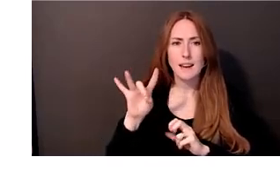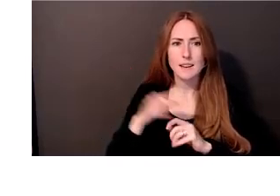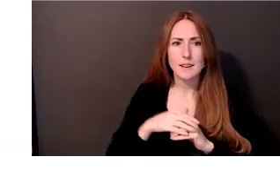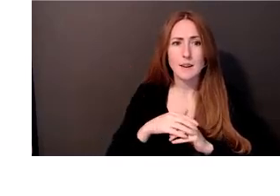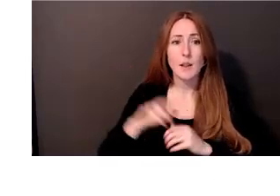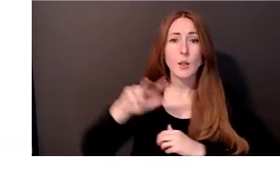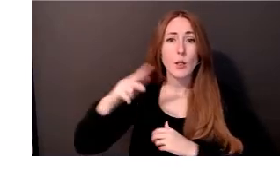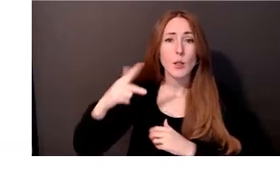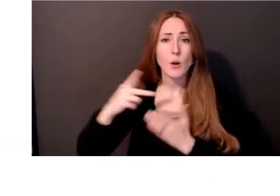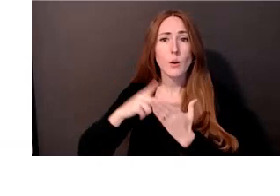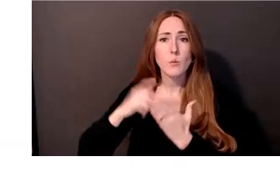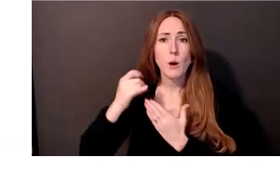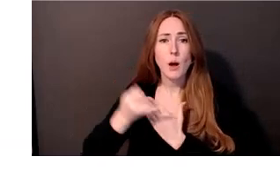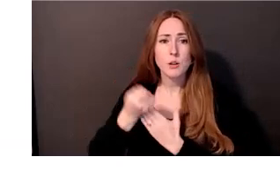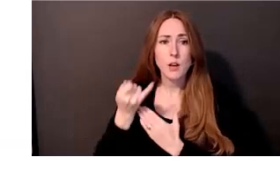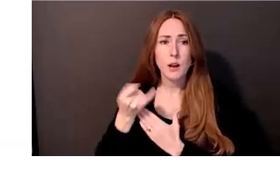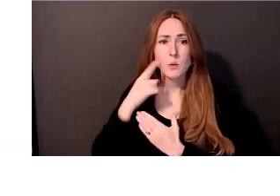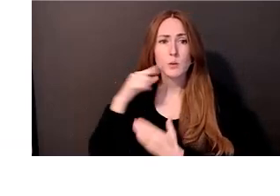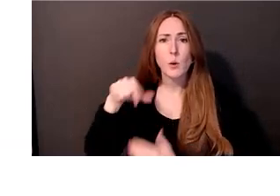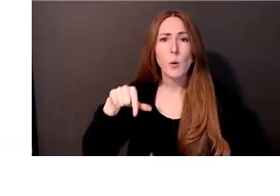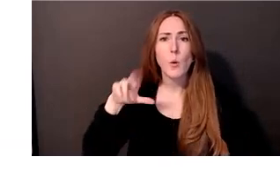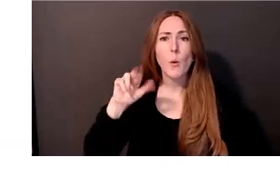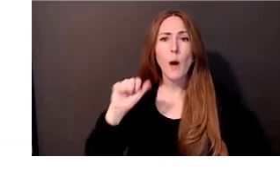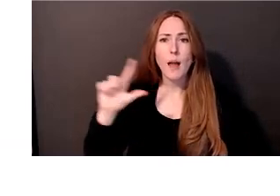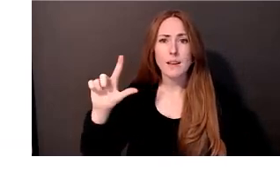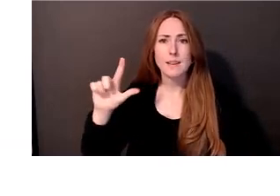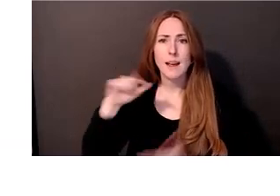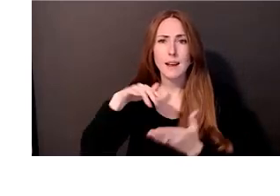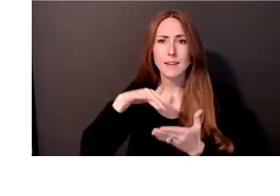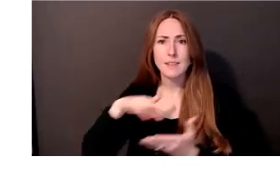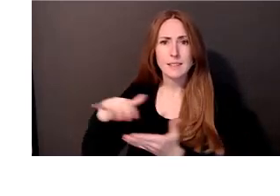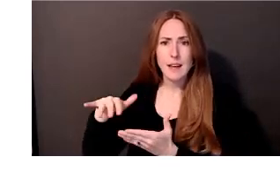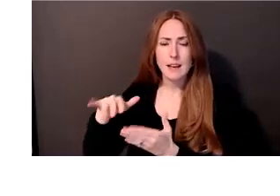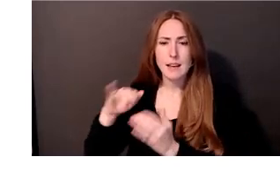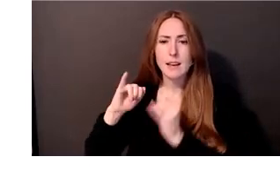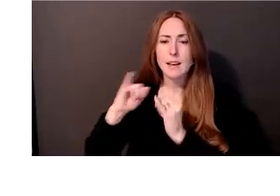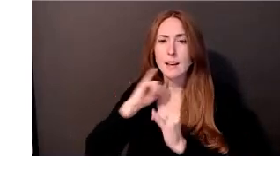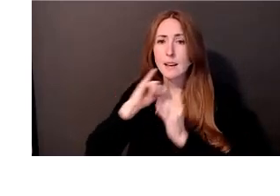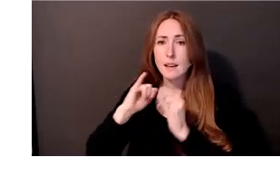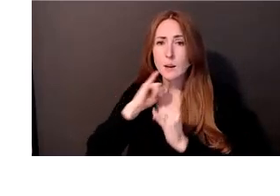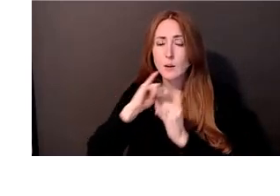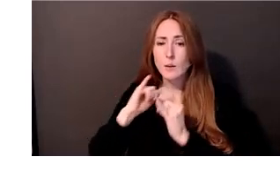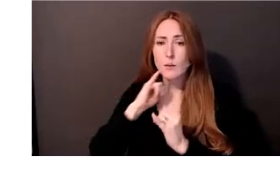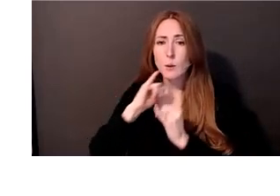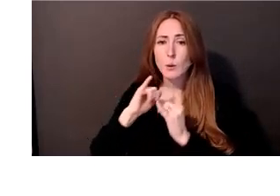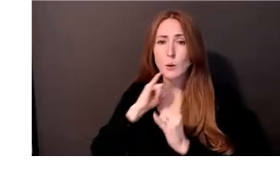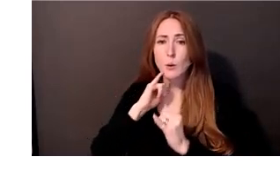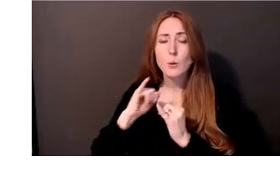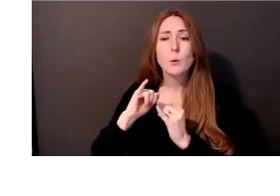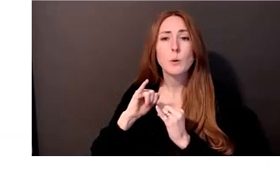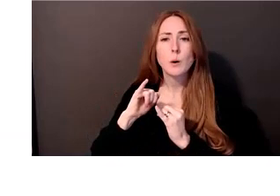across a semi-structured interview to identify the factors likely to influence